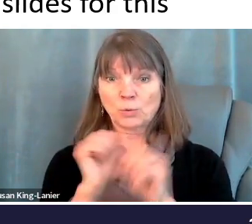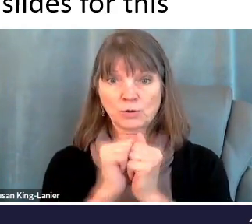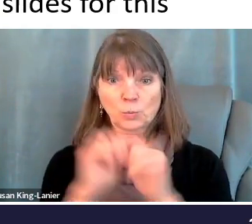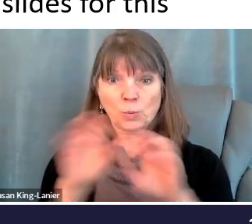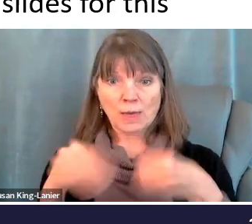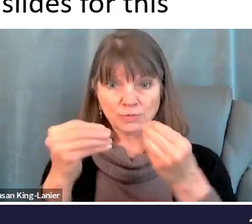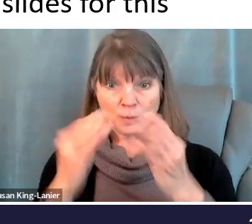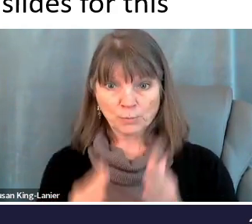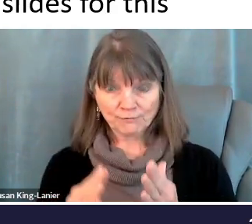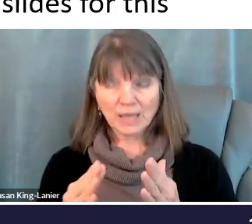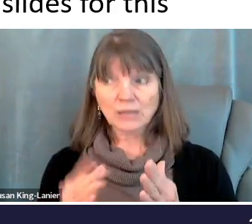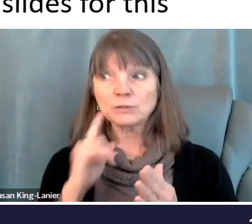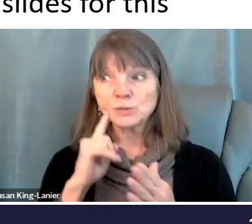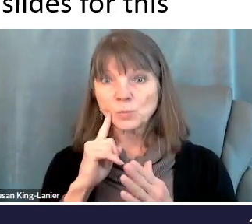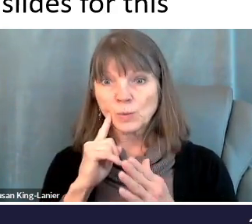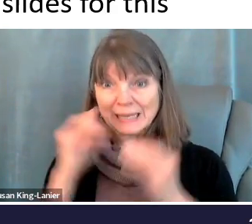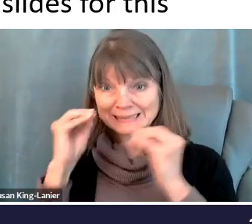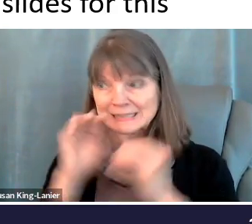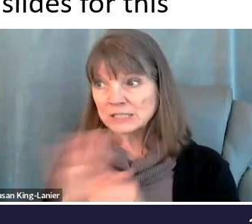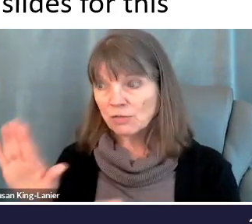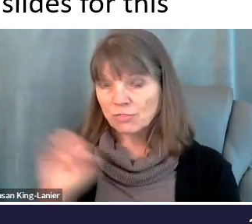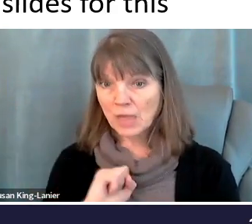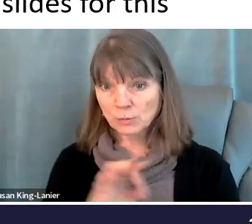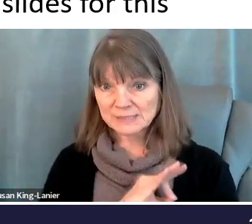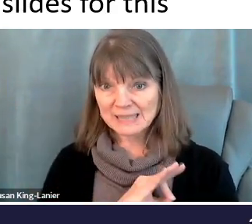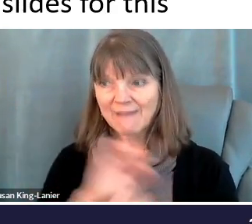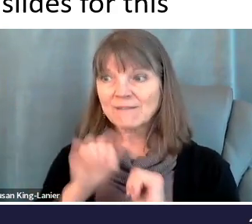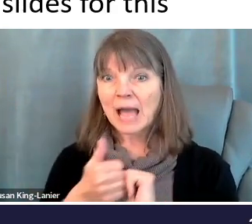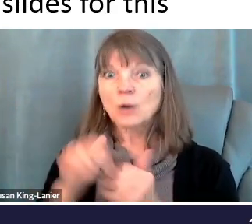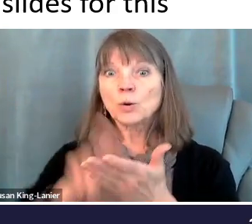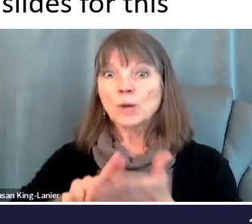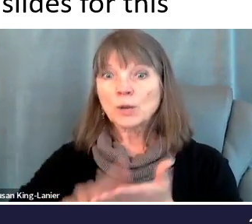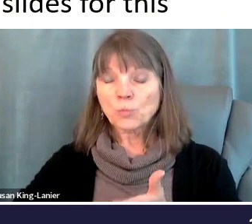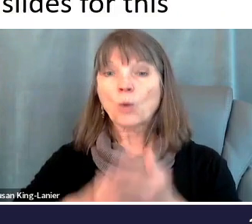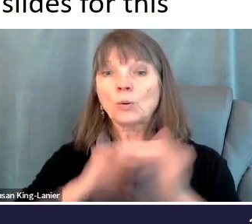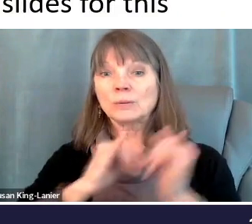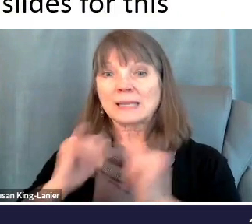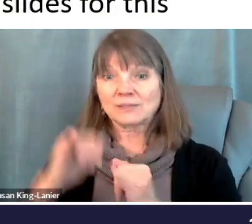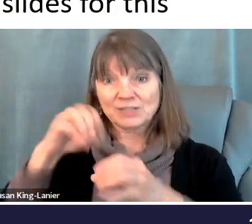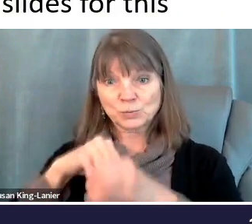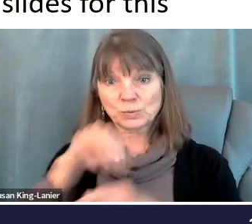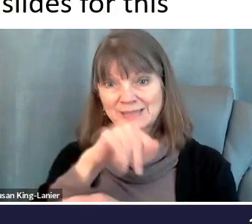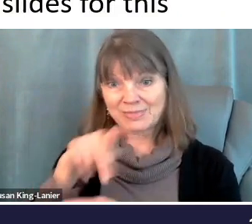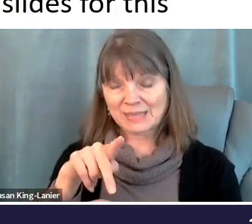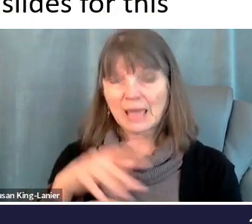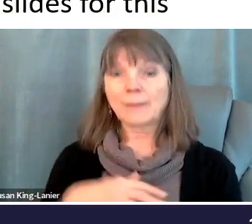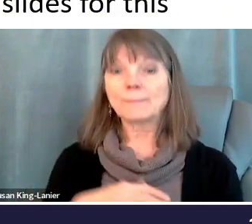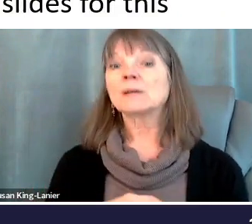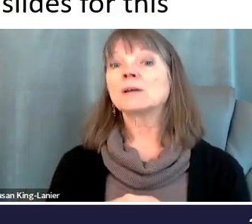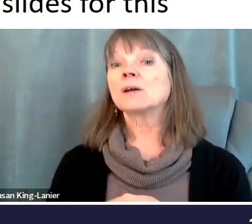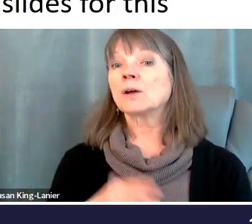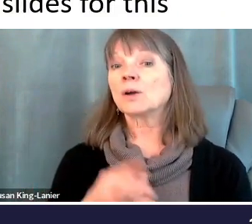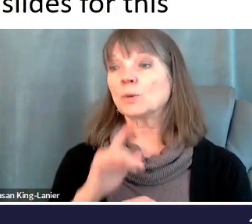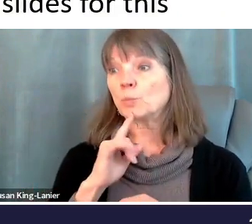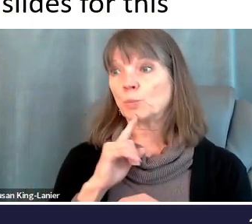When we work with providers, we do train their staff to be able to enroll individuals in the app and so they will be very knowledgeable.